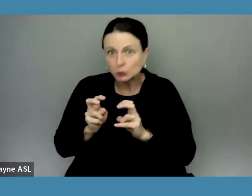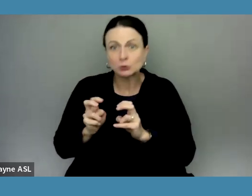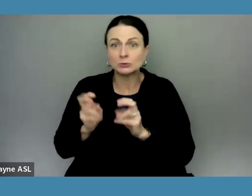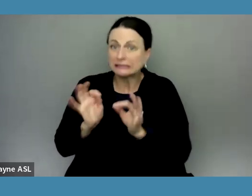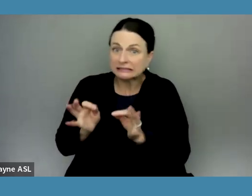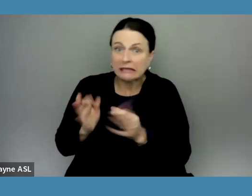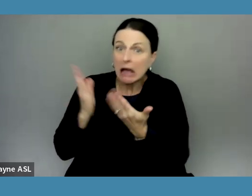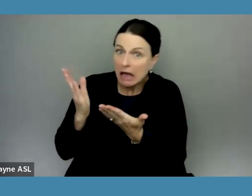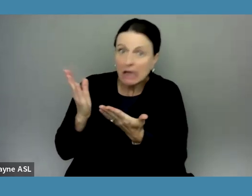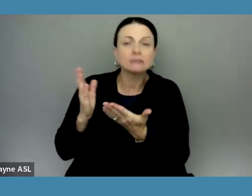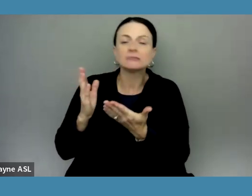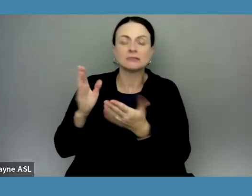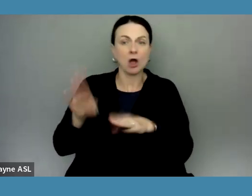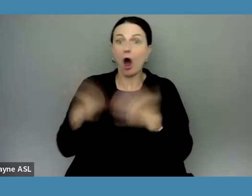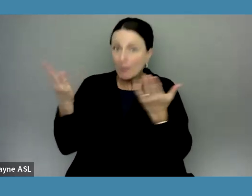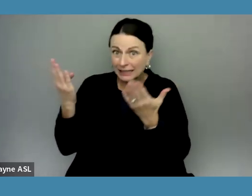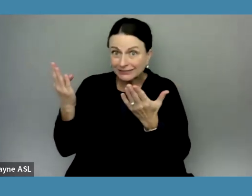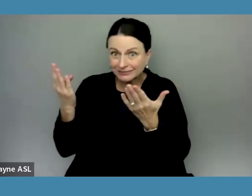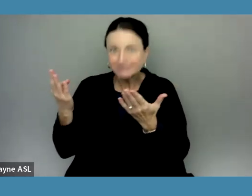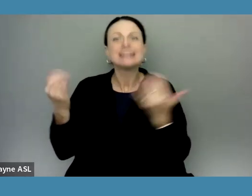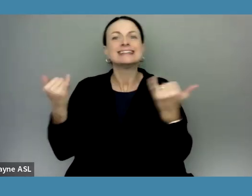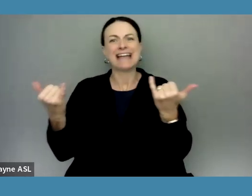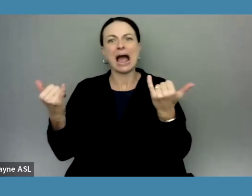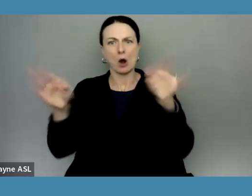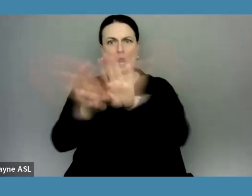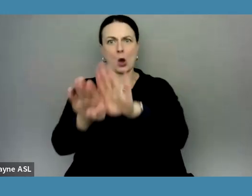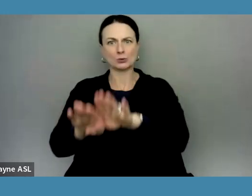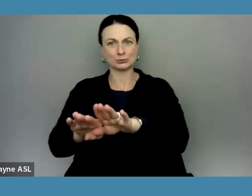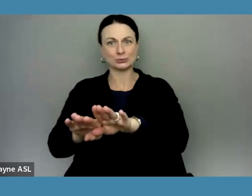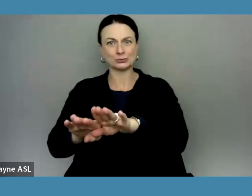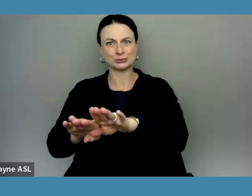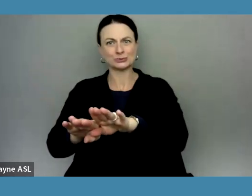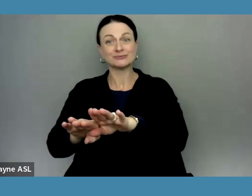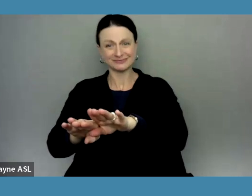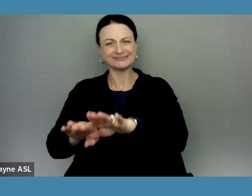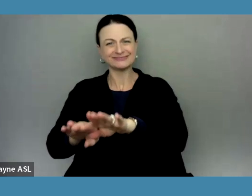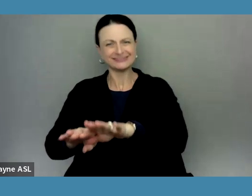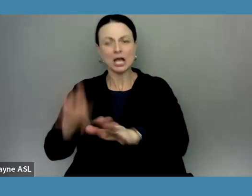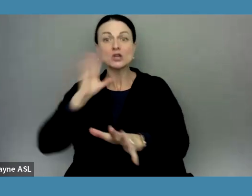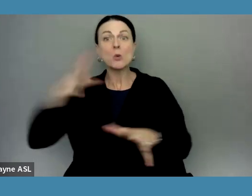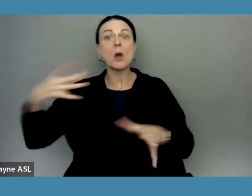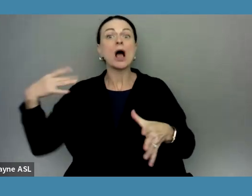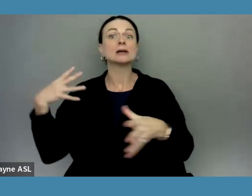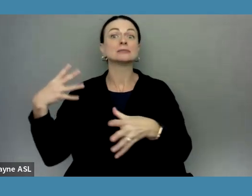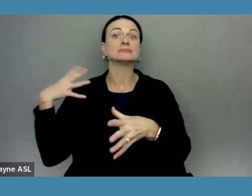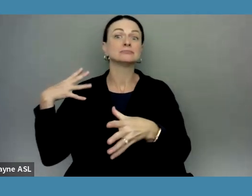On closing arguments, you're going to give a summary of all the testimony